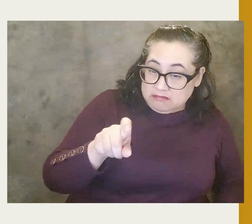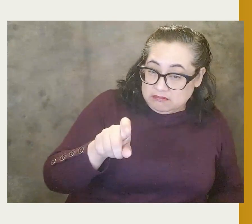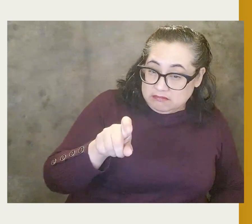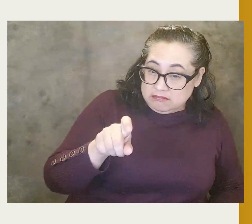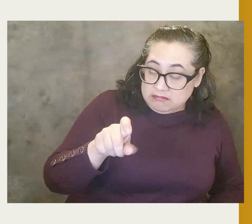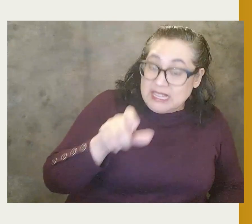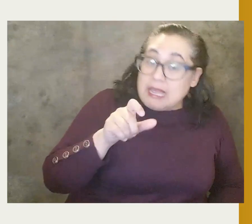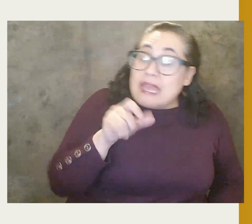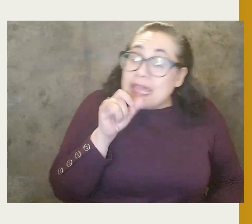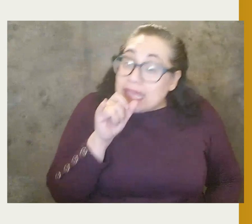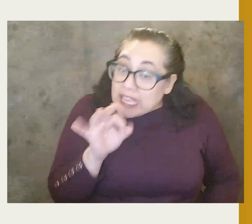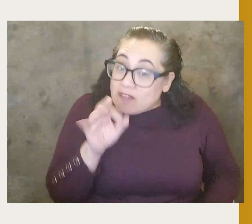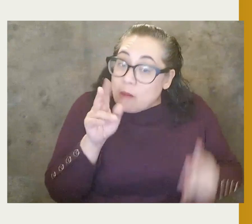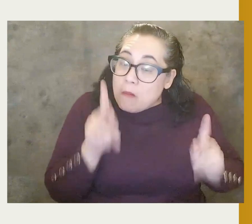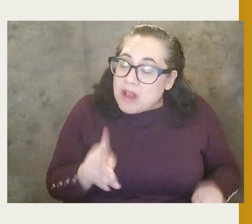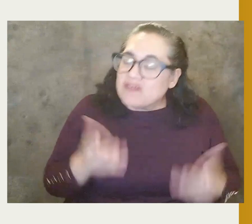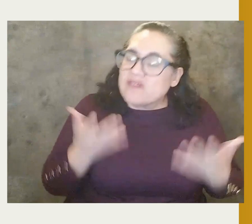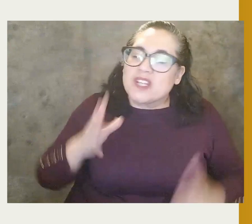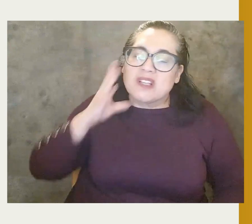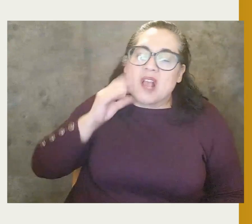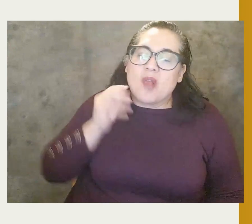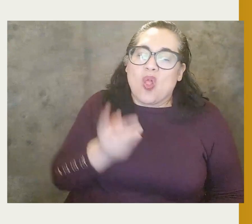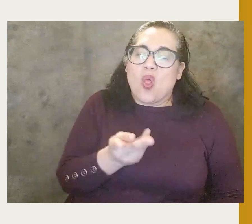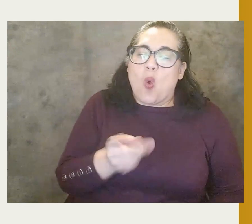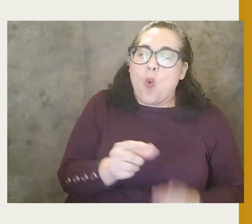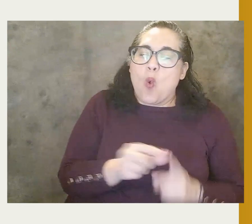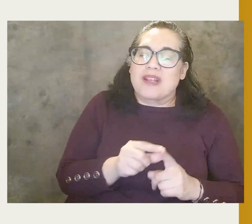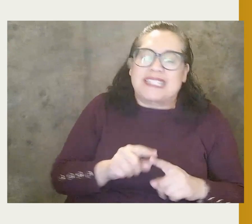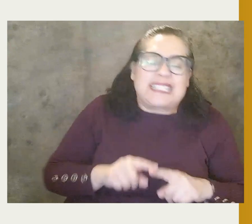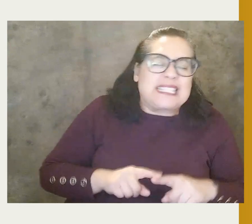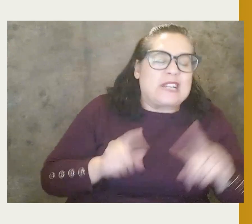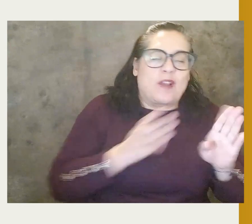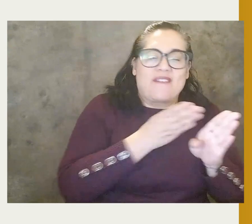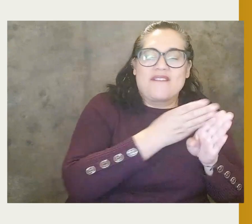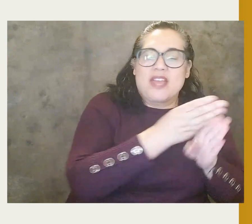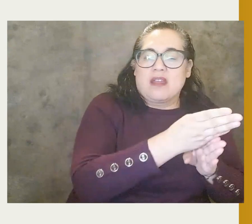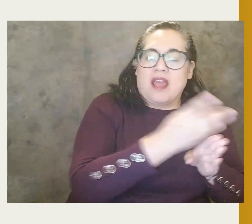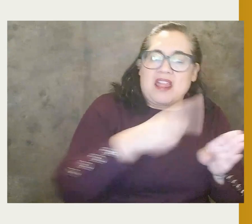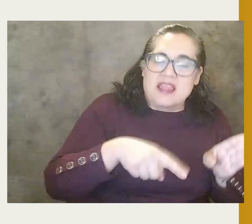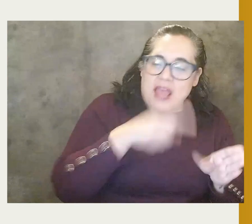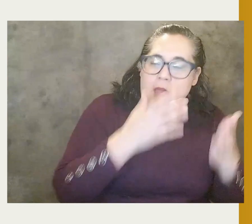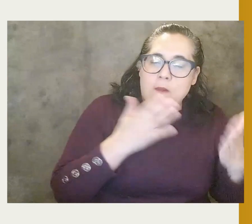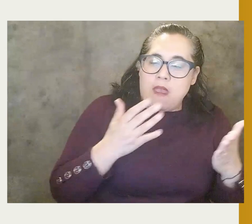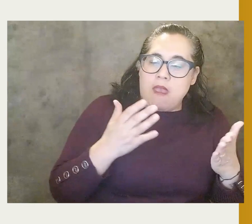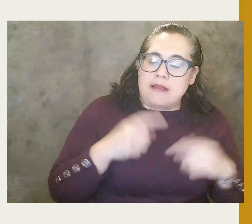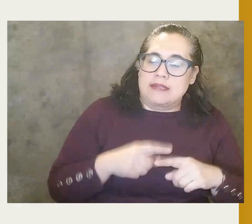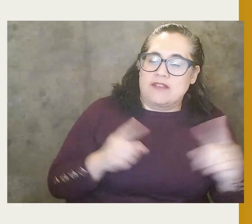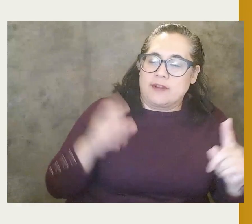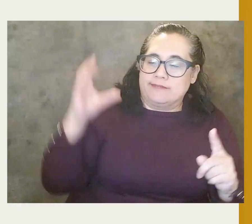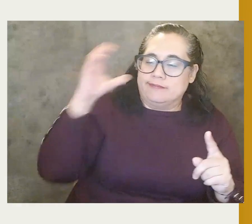If a person has experience with those words in another ... field, they may make a different inference.